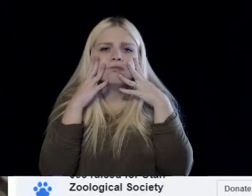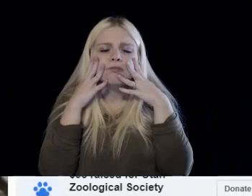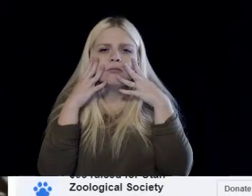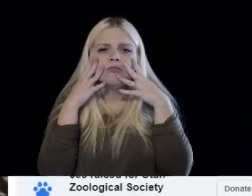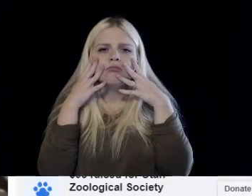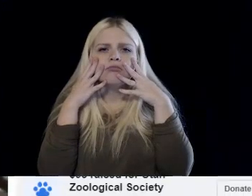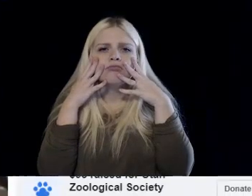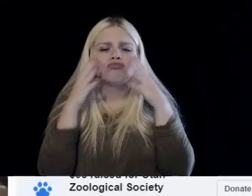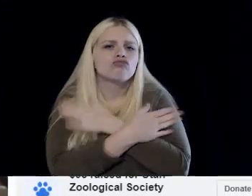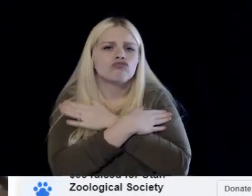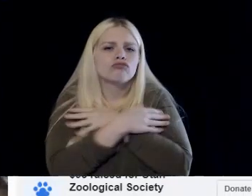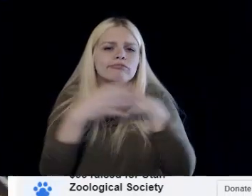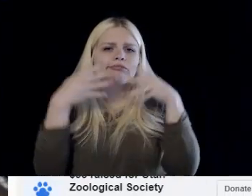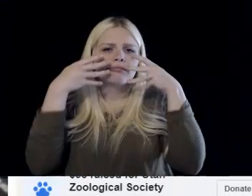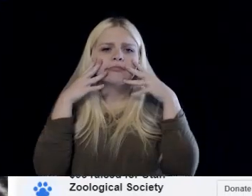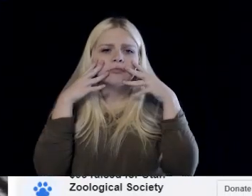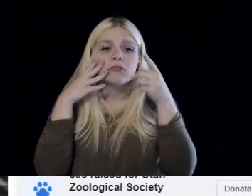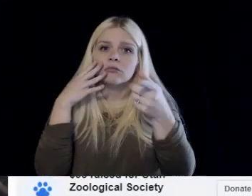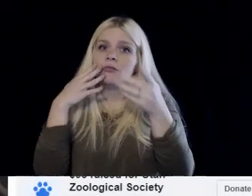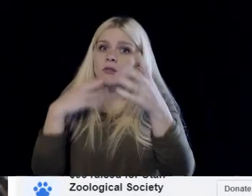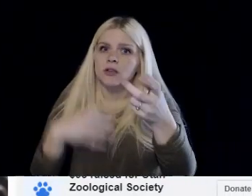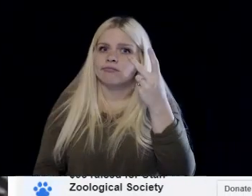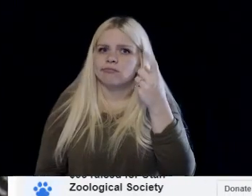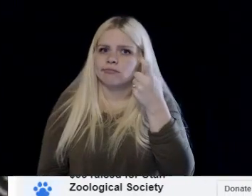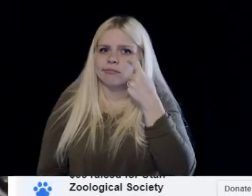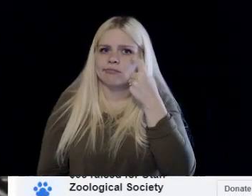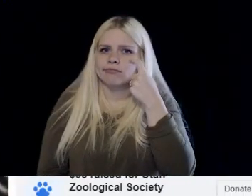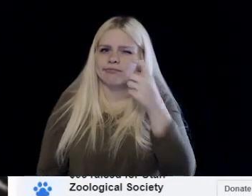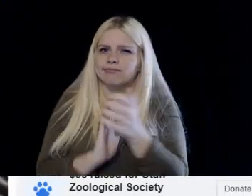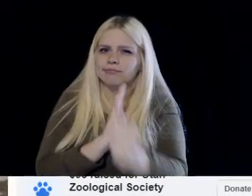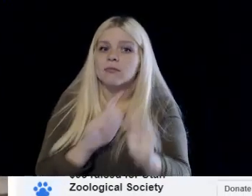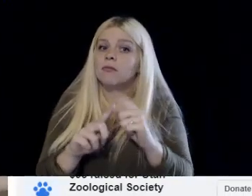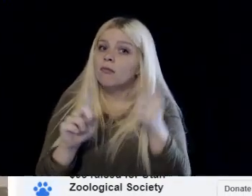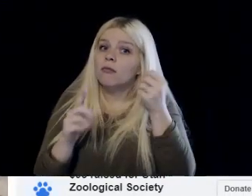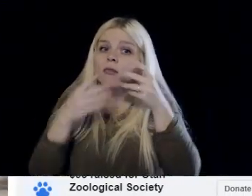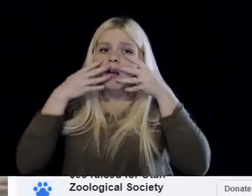Maverick has very good eyesight, but they use their whiskers so much, to help with